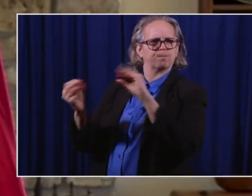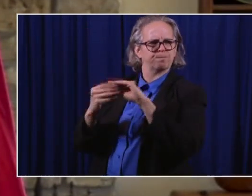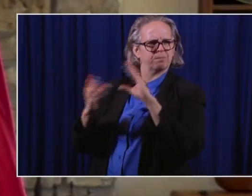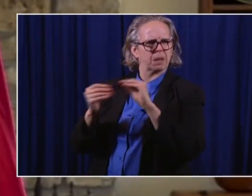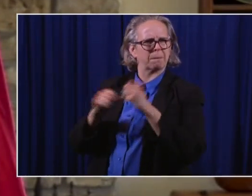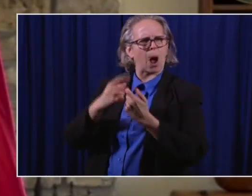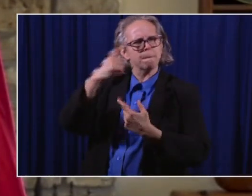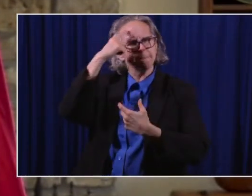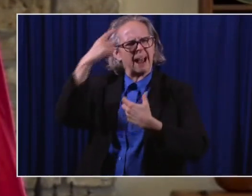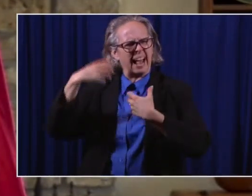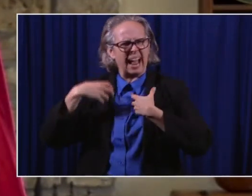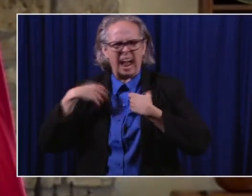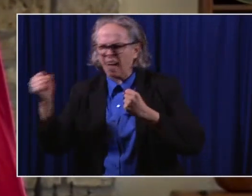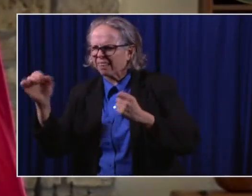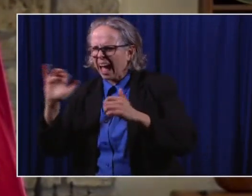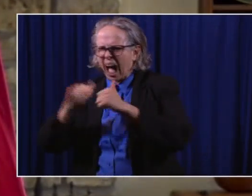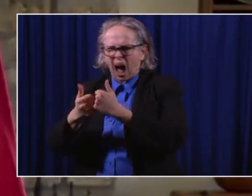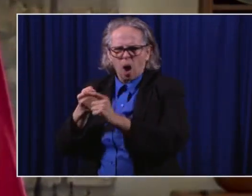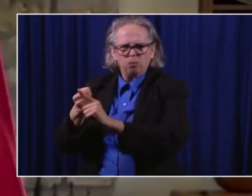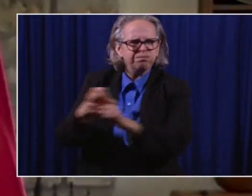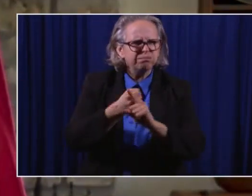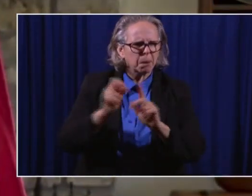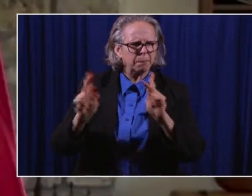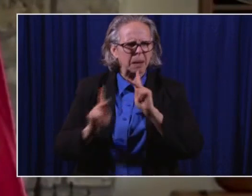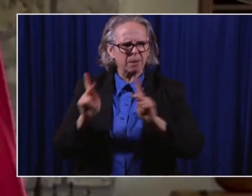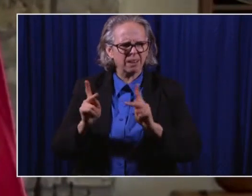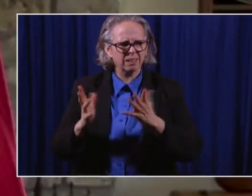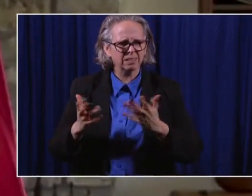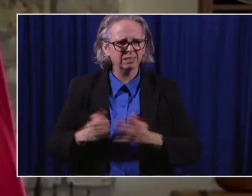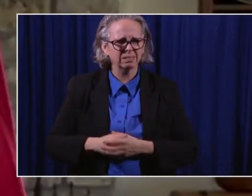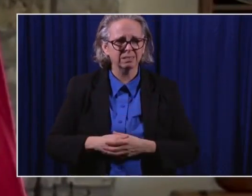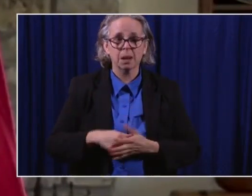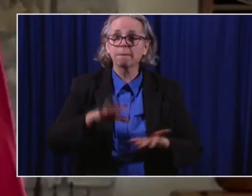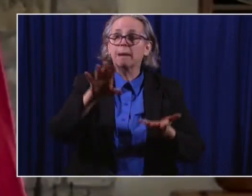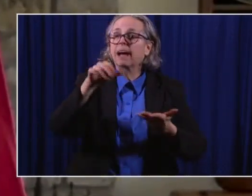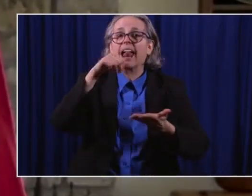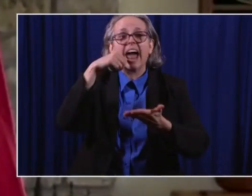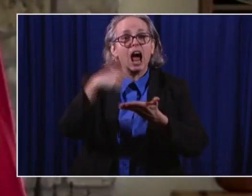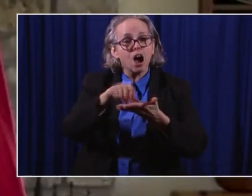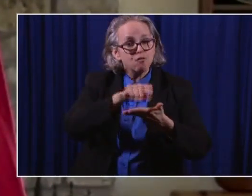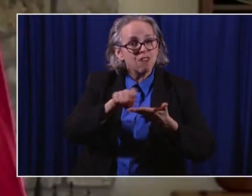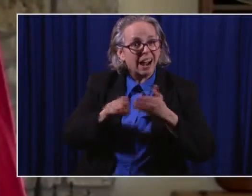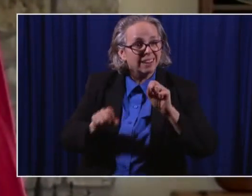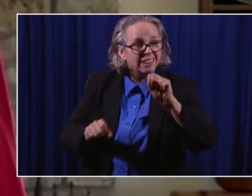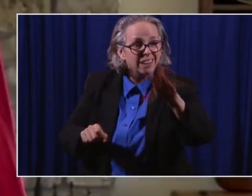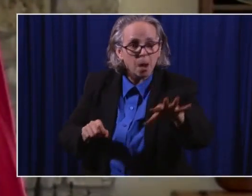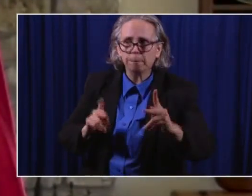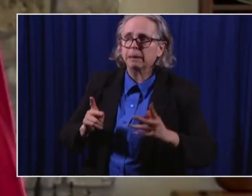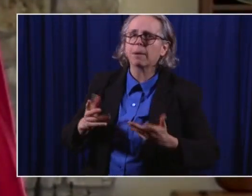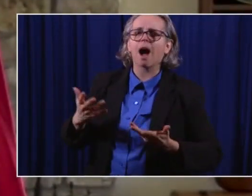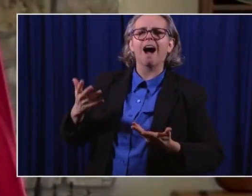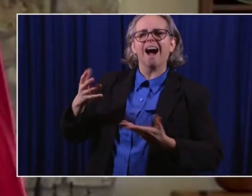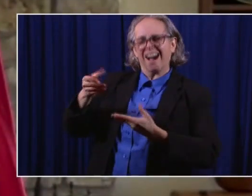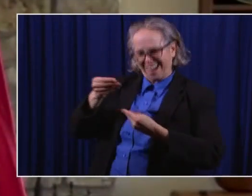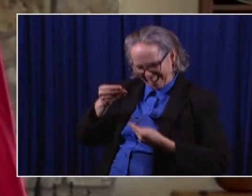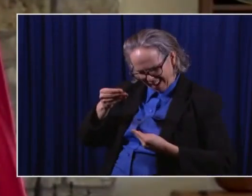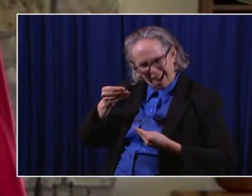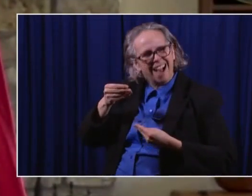HEALTH THAT IS GOING ON IN THIS PANDEMIC AND WHAT PEOPLE CAN DO TO ALLEVIATE -- SOMETHING YOU CAN DOWRITE A LETTER TO SOMEONE,